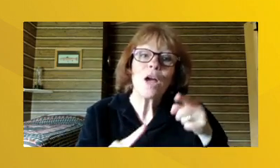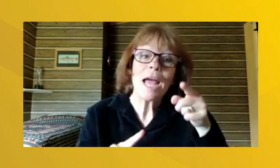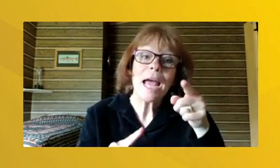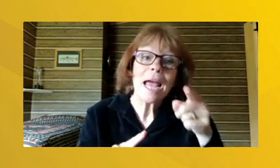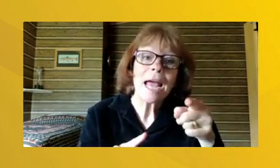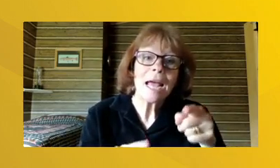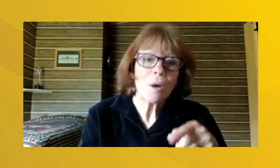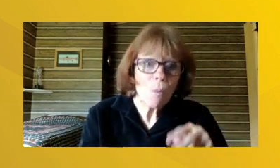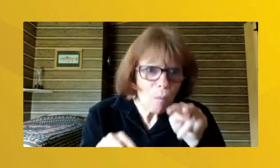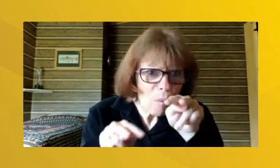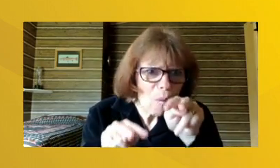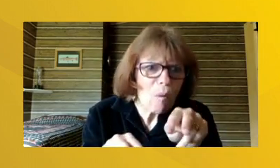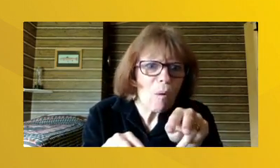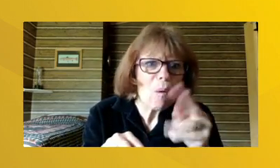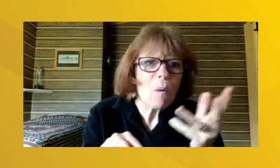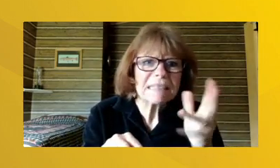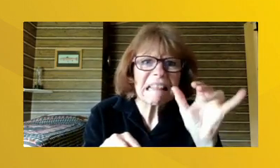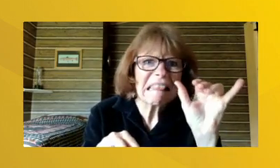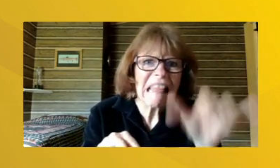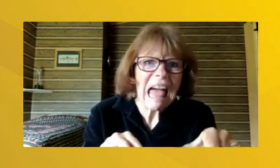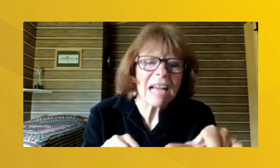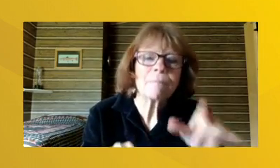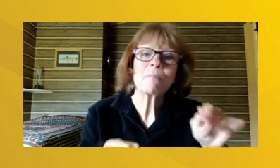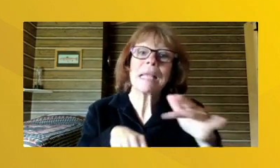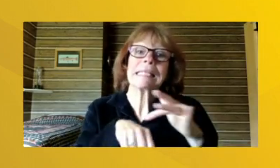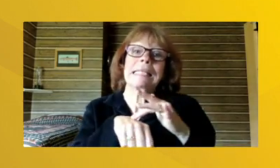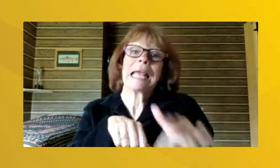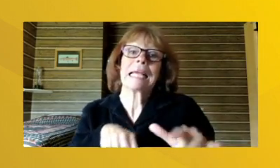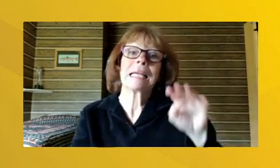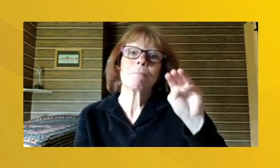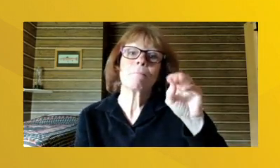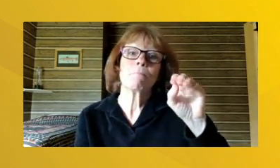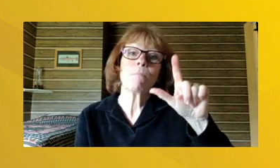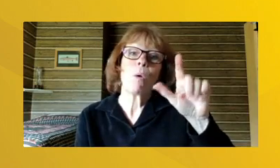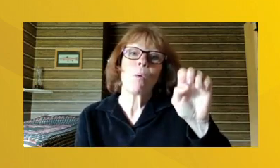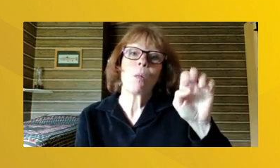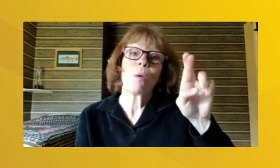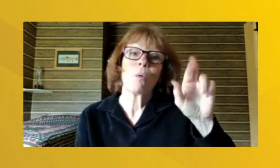Mimi, what are these? These are naked mole rats. Oh! I'm going to go ahead and take one out so